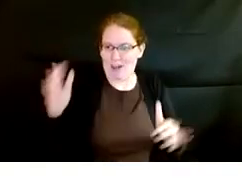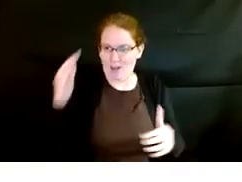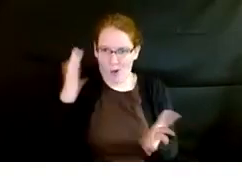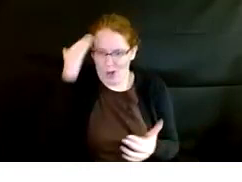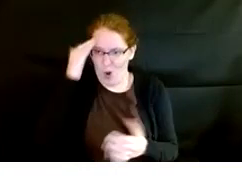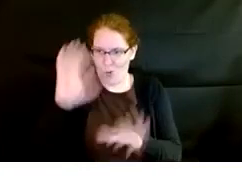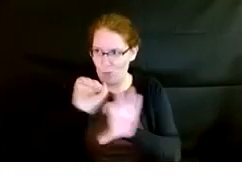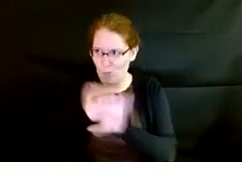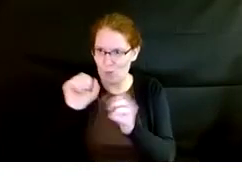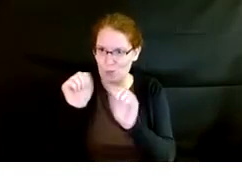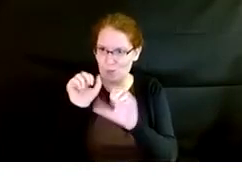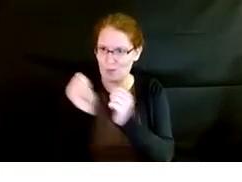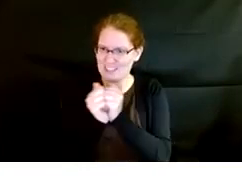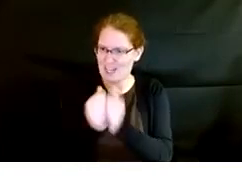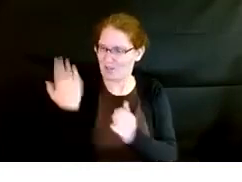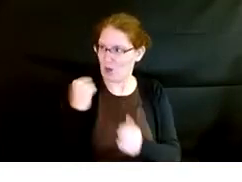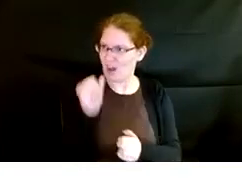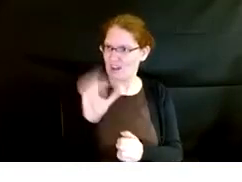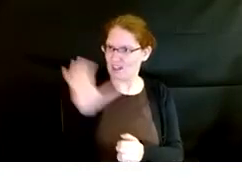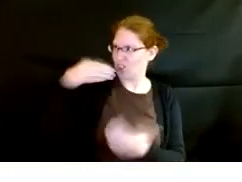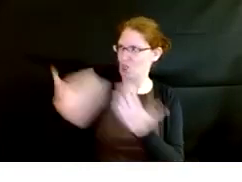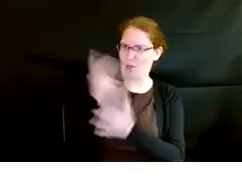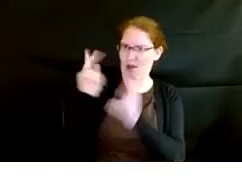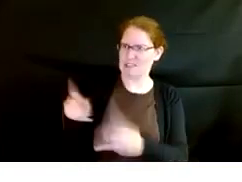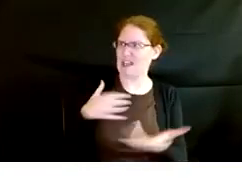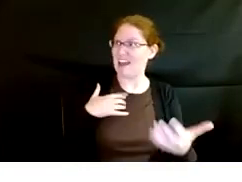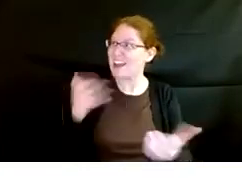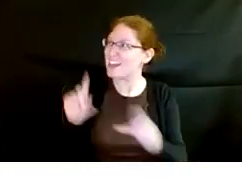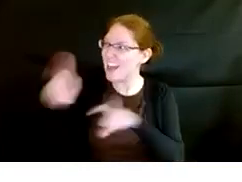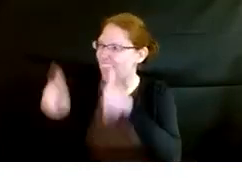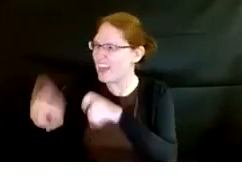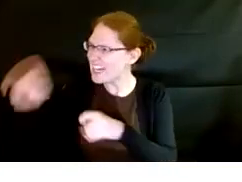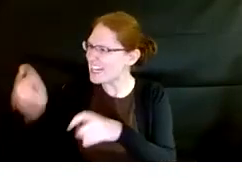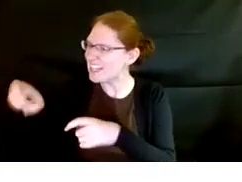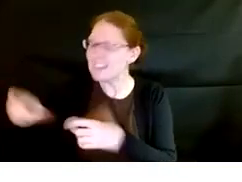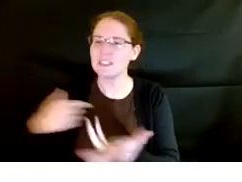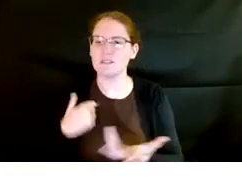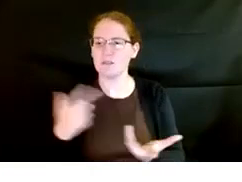we weren't strangers coming in saying hey give us all these things... we're at those tables pretty